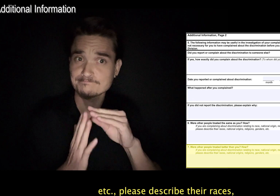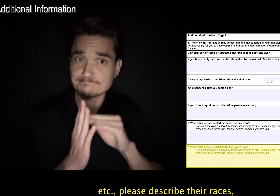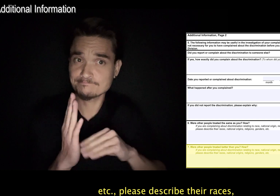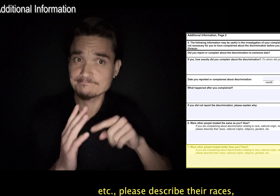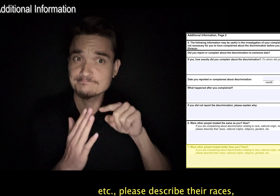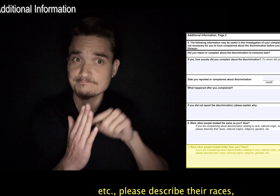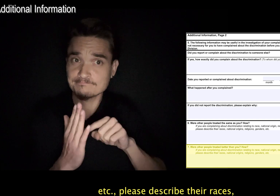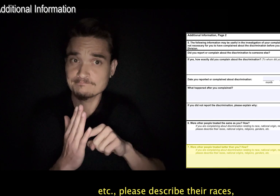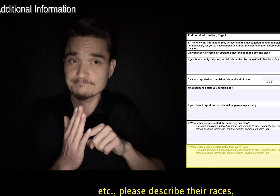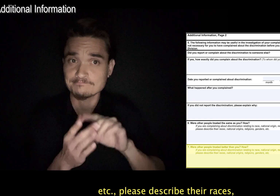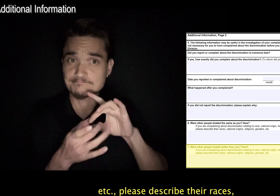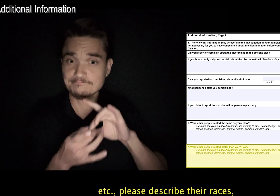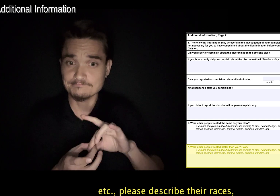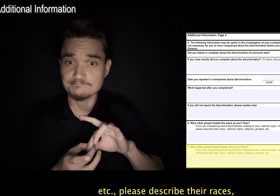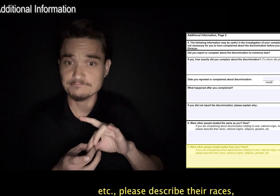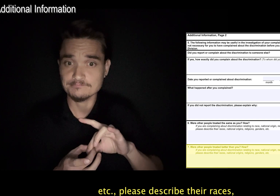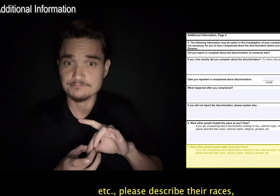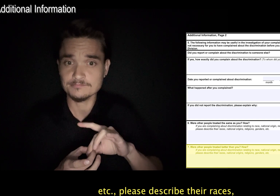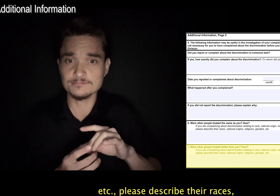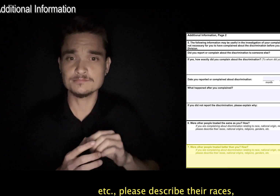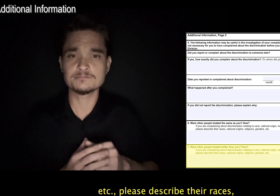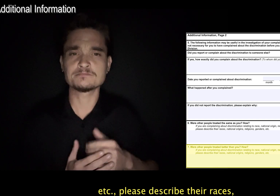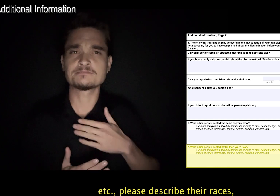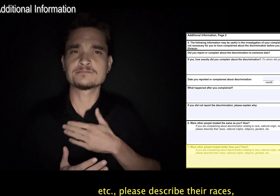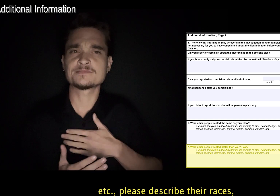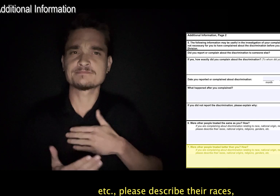etc., please describe their races,